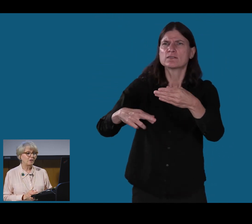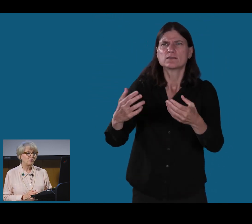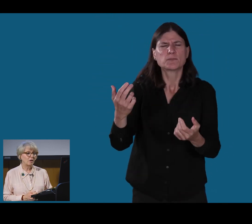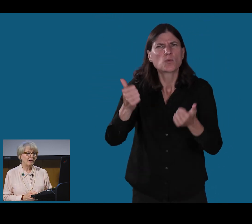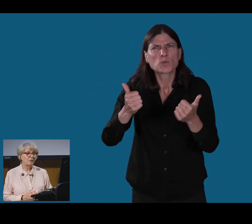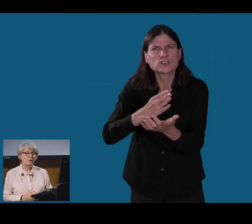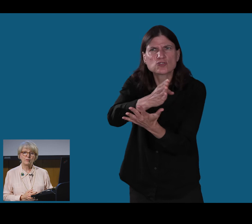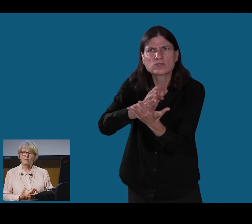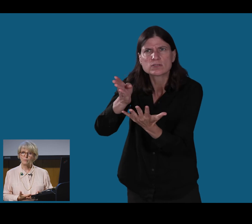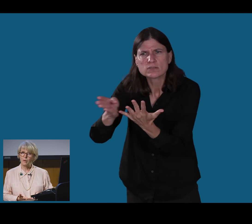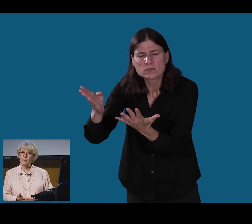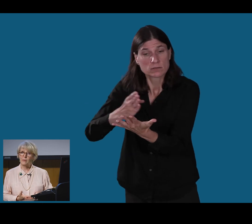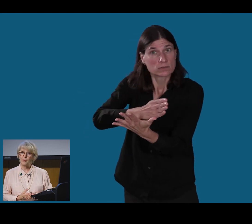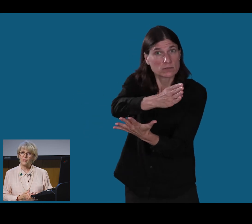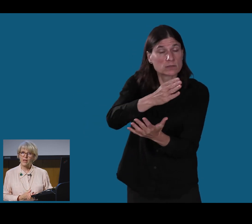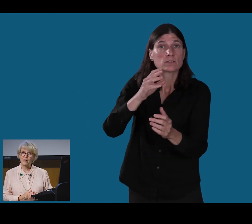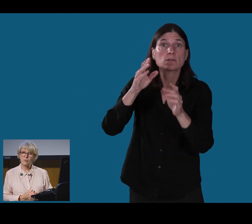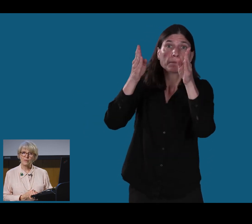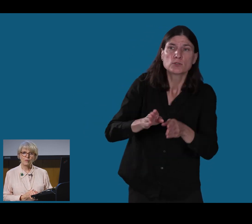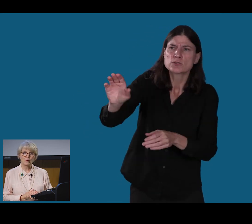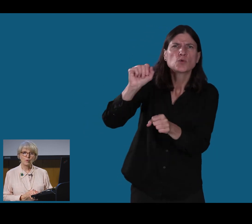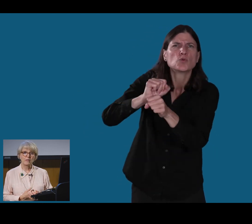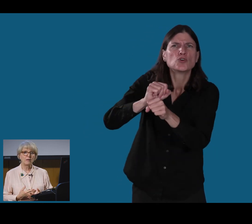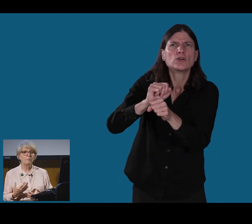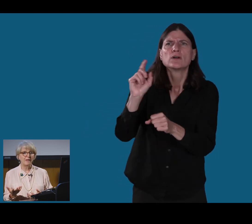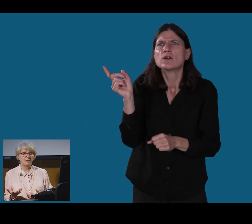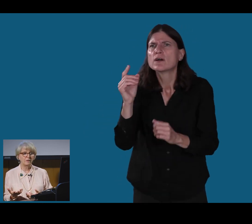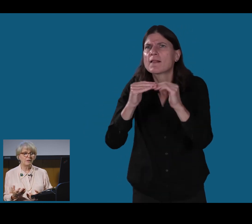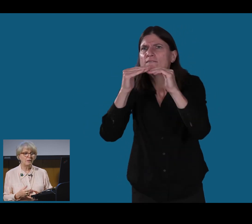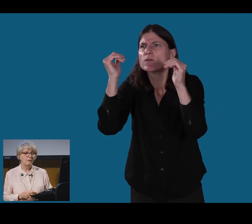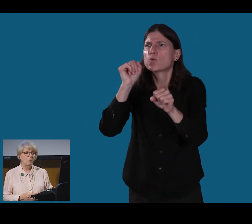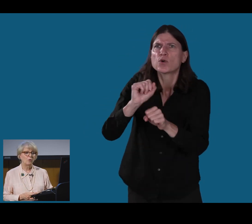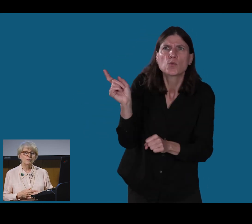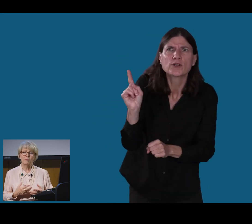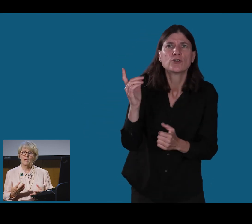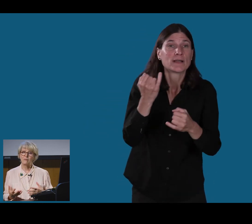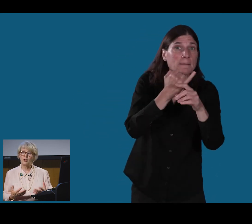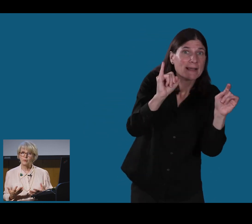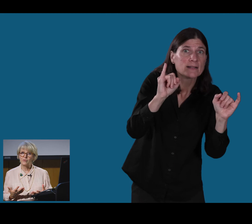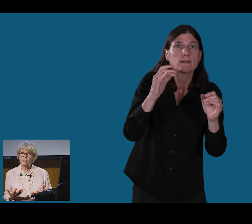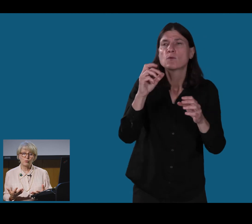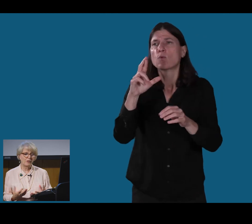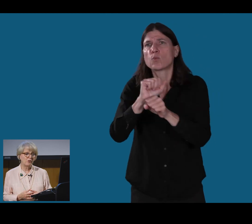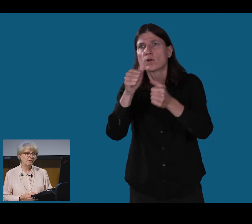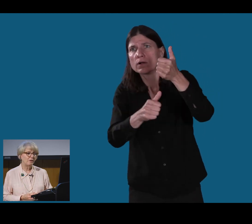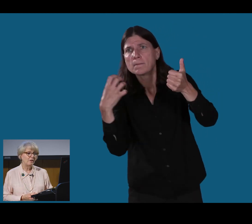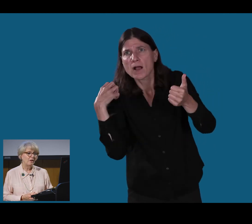I could talk about the level of employment that a person has, whether they're working competitively, were in some kind of sheltered situation.